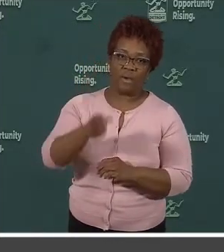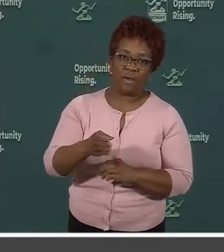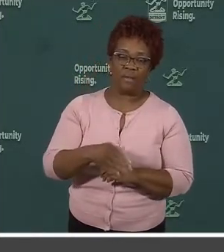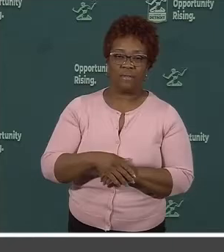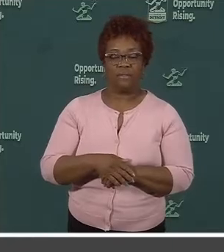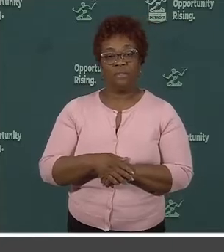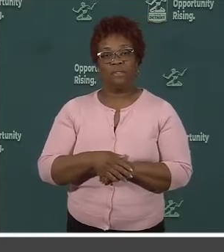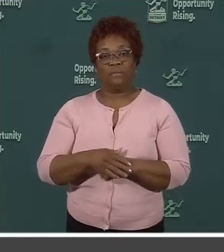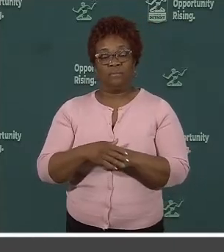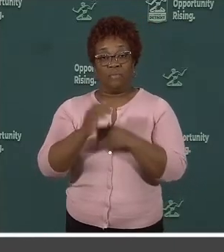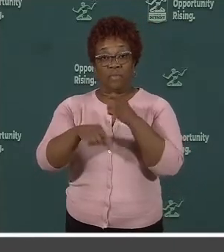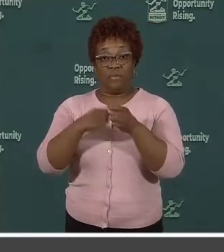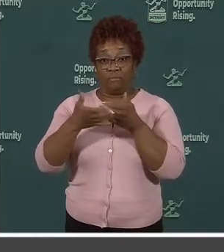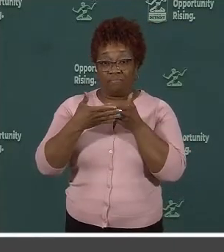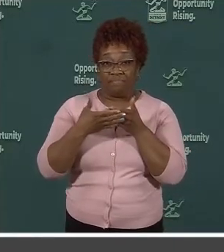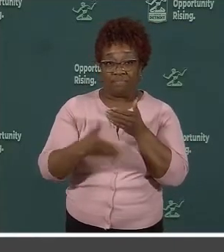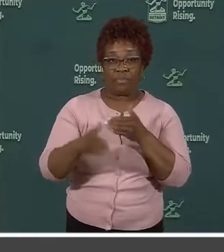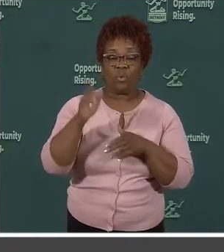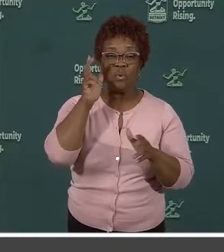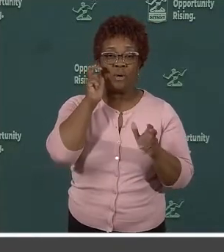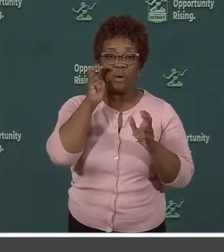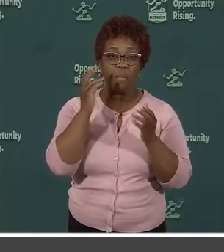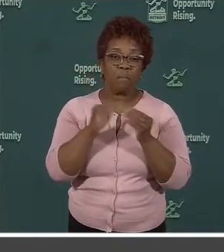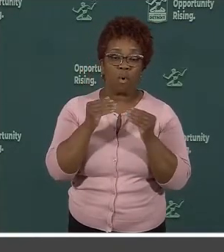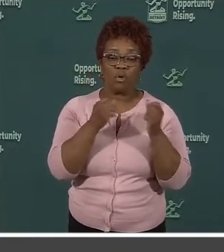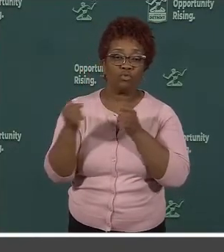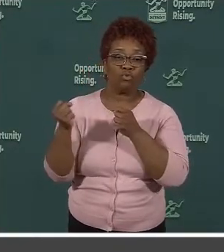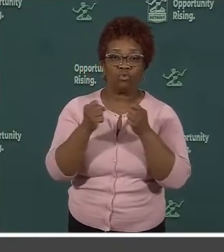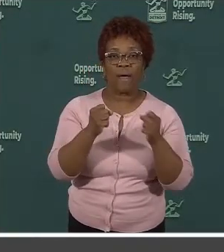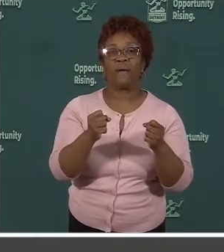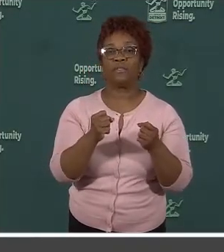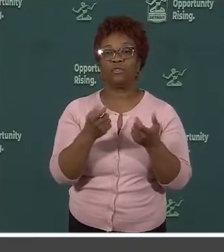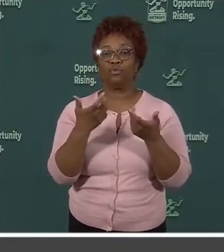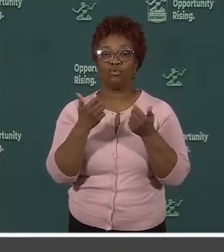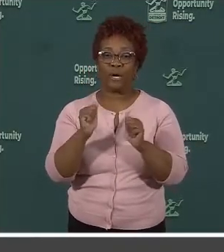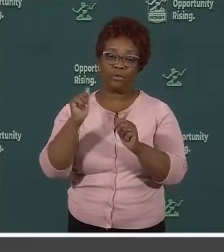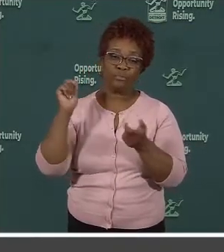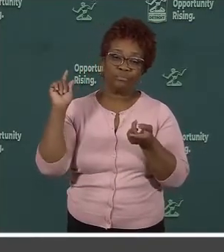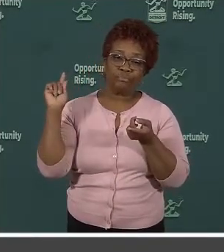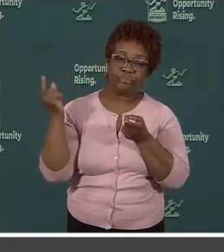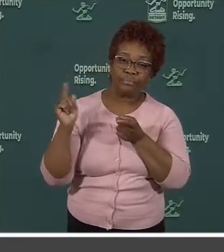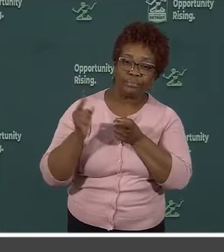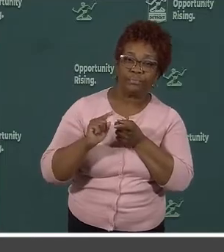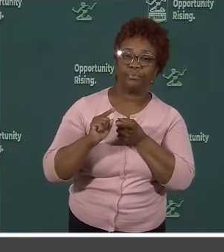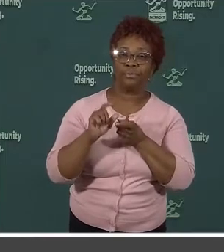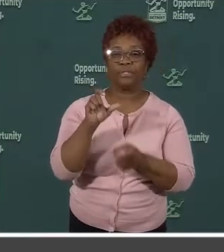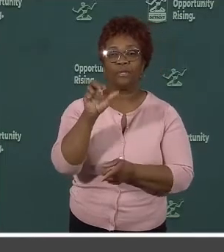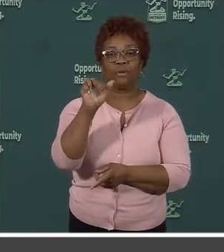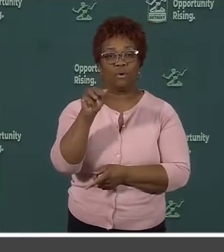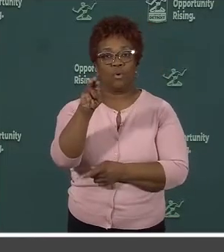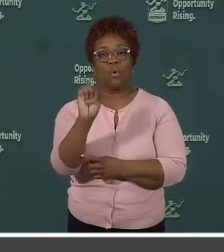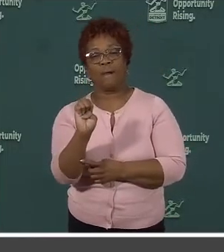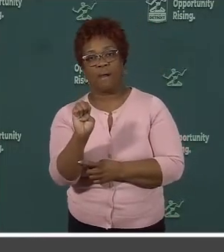EXPANSION OF SHOTSPOTTER BETTER USE OF METAL DETECTORS AND THE LIKE BUT WE ARE GOING TO KEEP